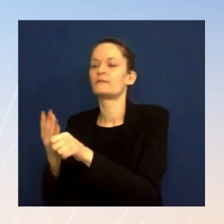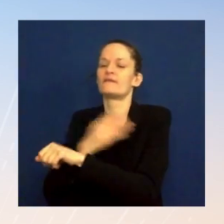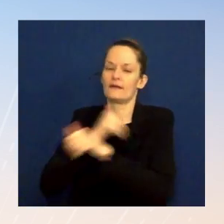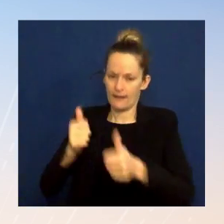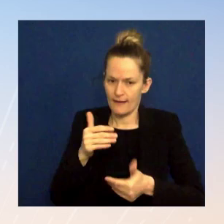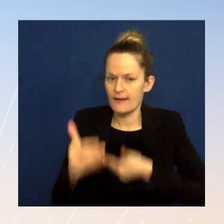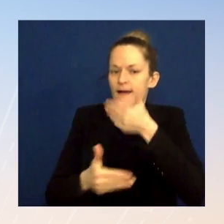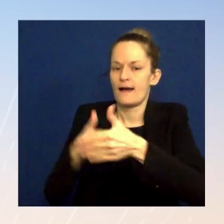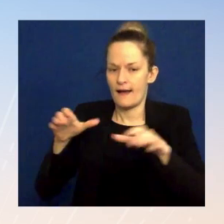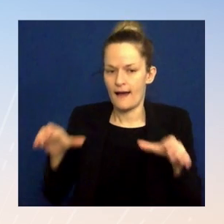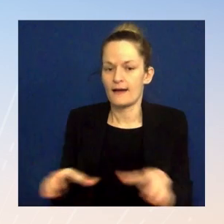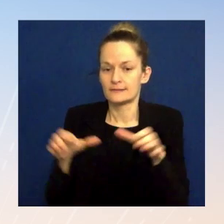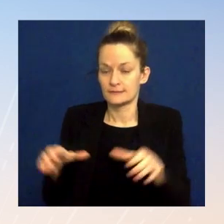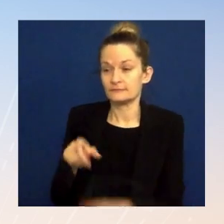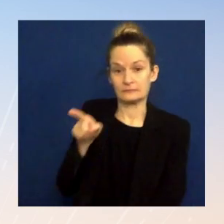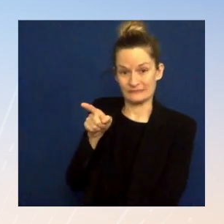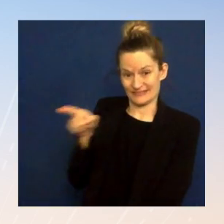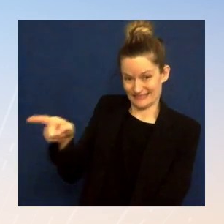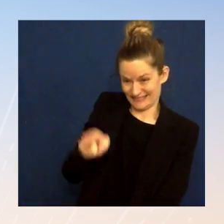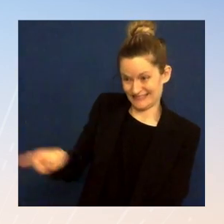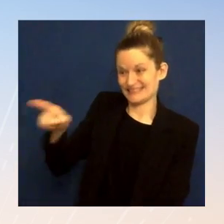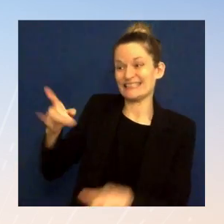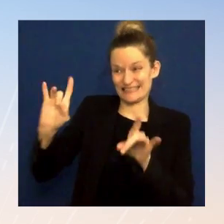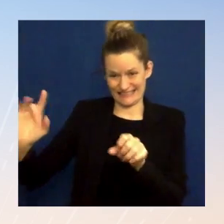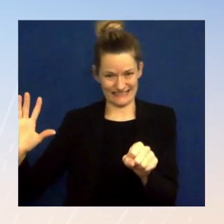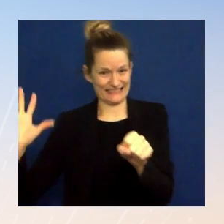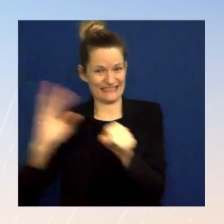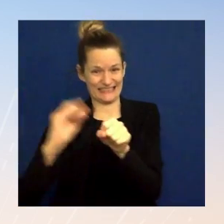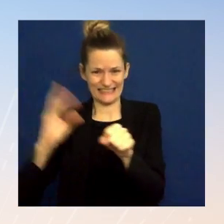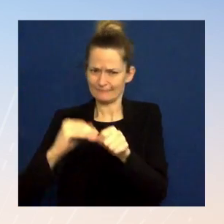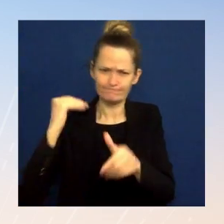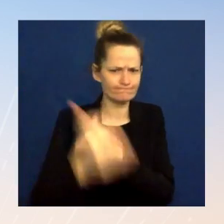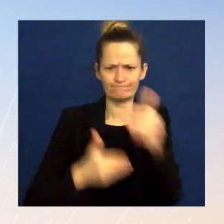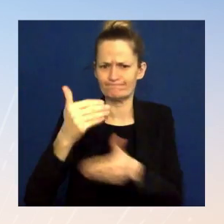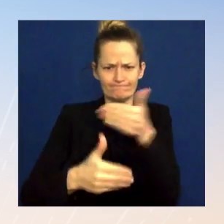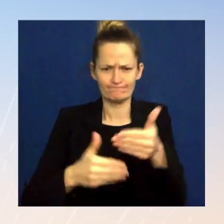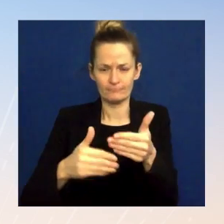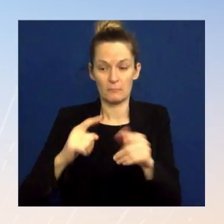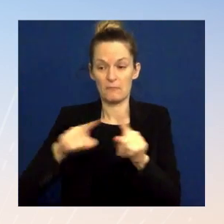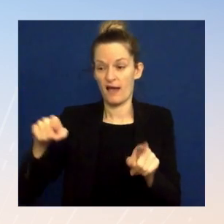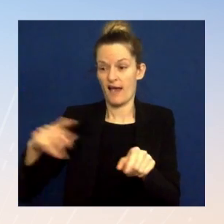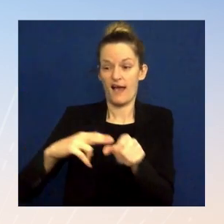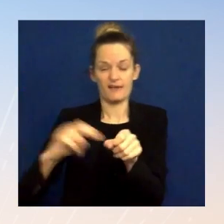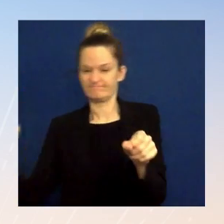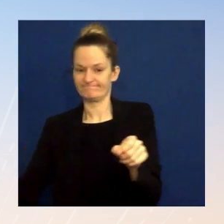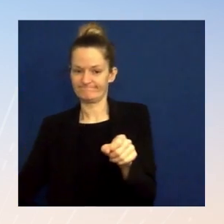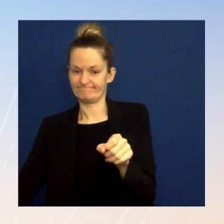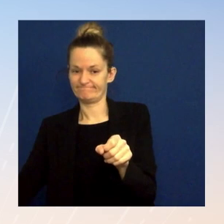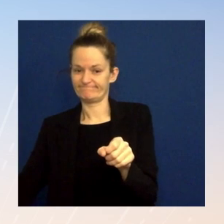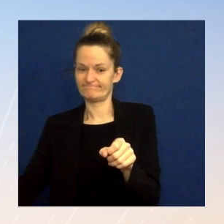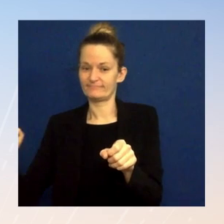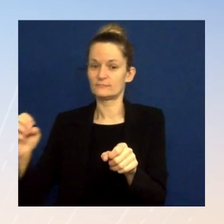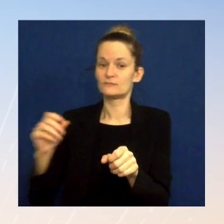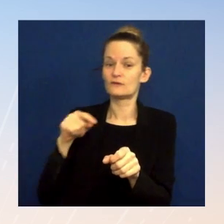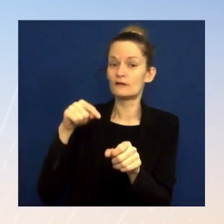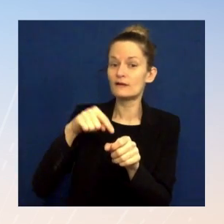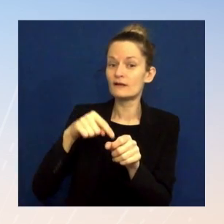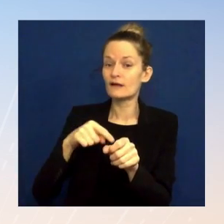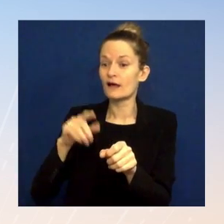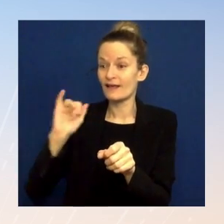Within the Joint Comprehensive Plan of Action, there were constraints on that program that were significant and substantial. We had a lid on that program.